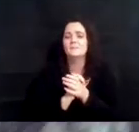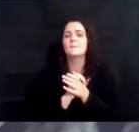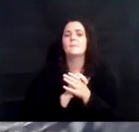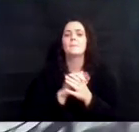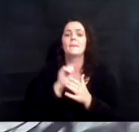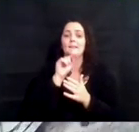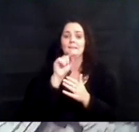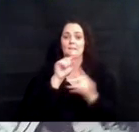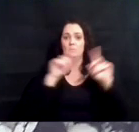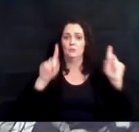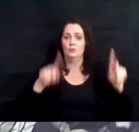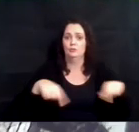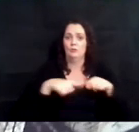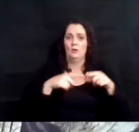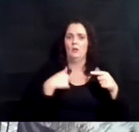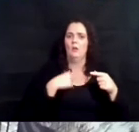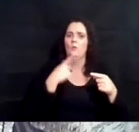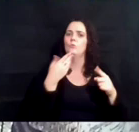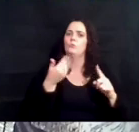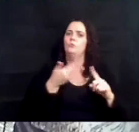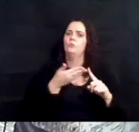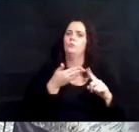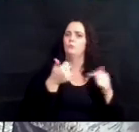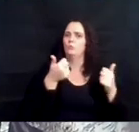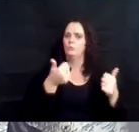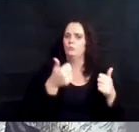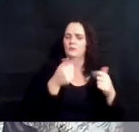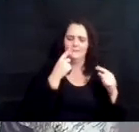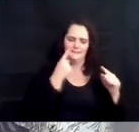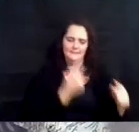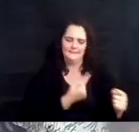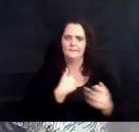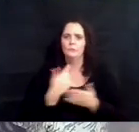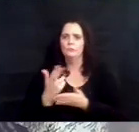put it right up here so you can see it, as I draw this.